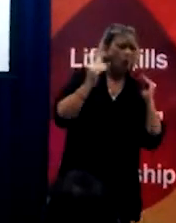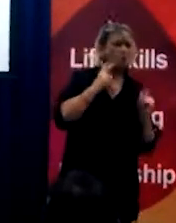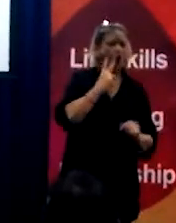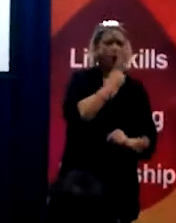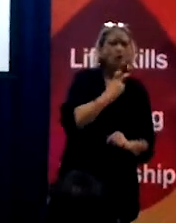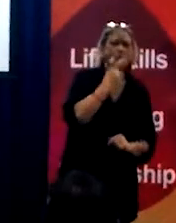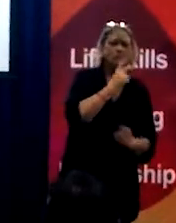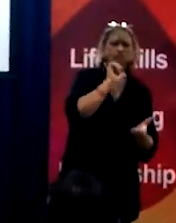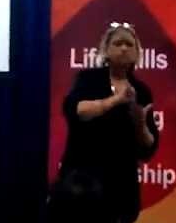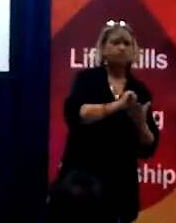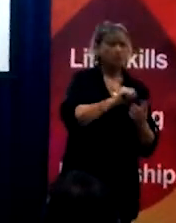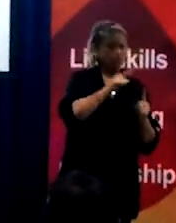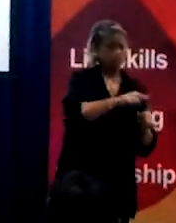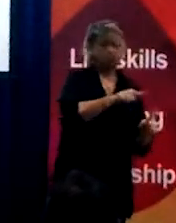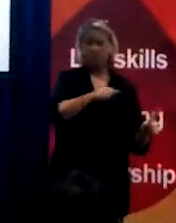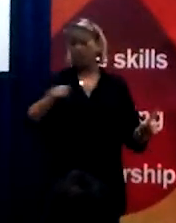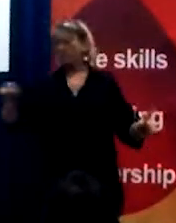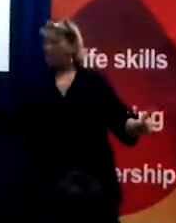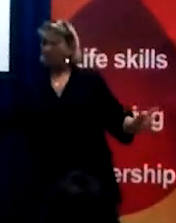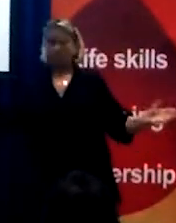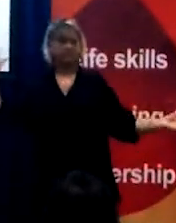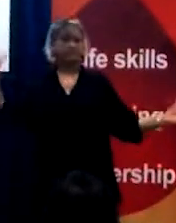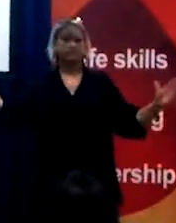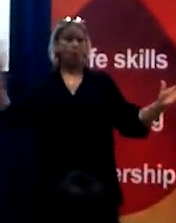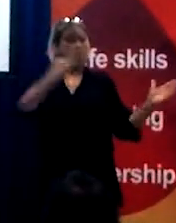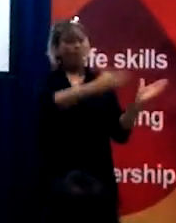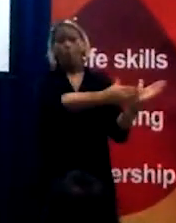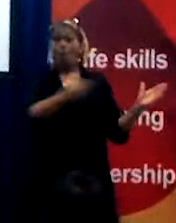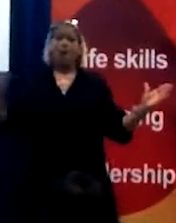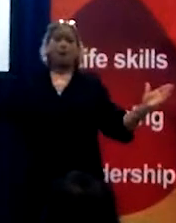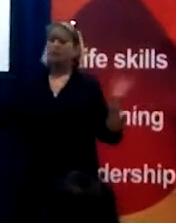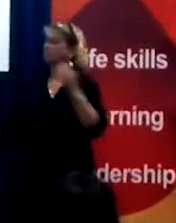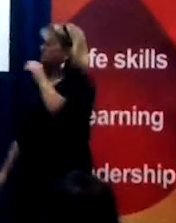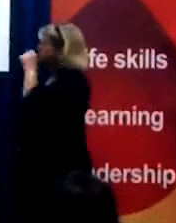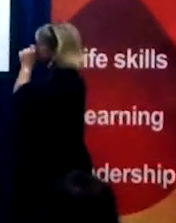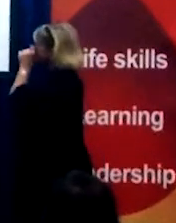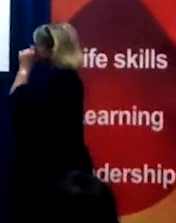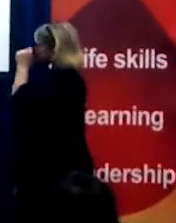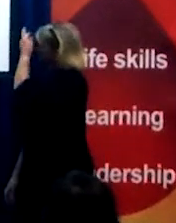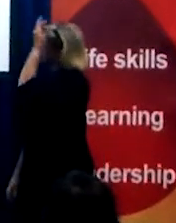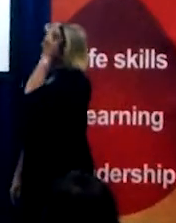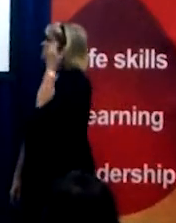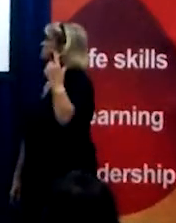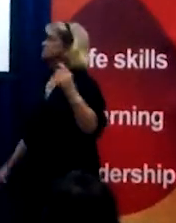and everything in between. We have a really strong team working at the school.